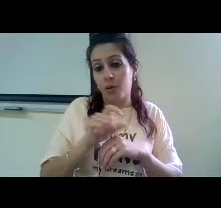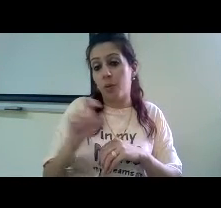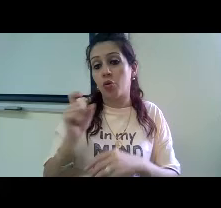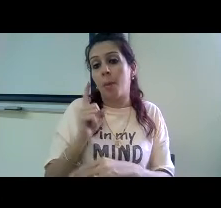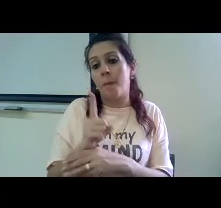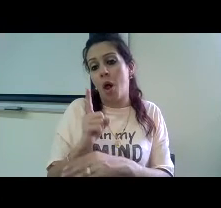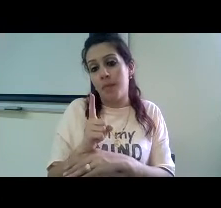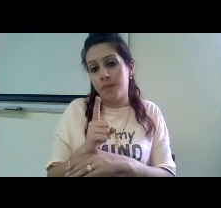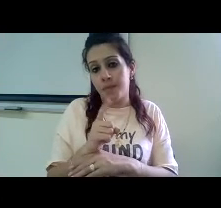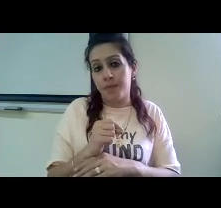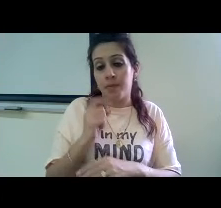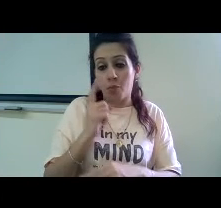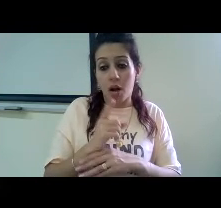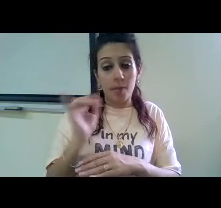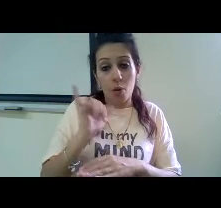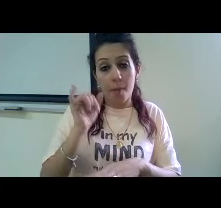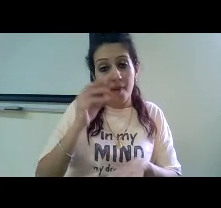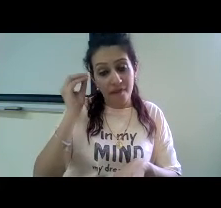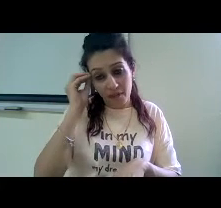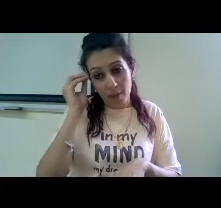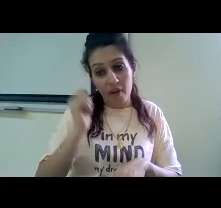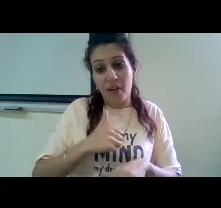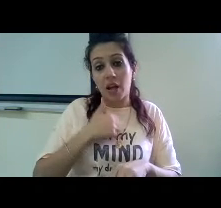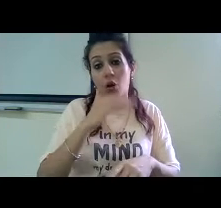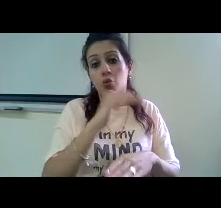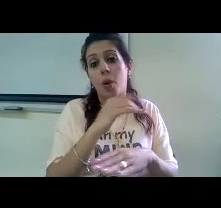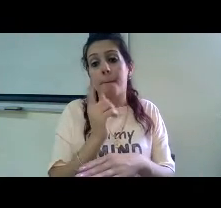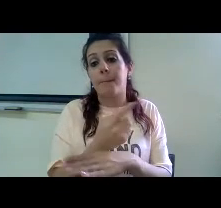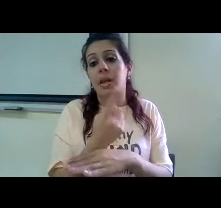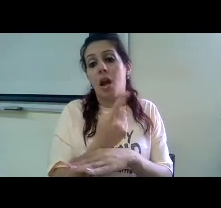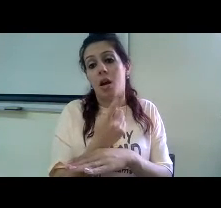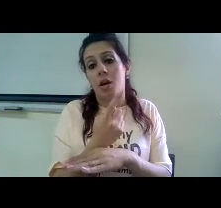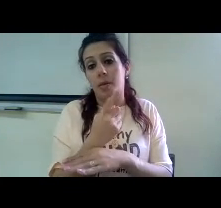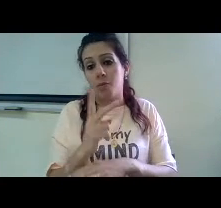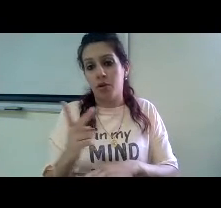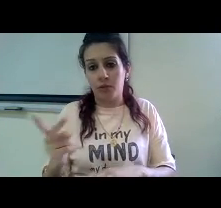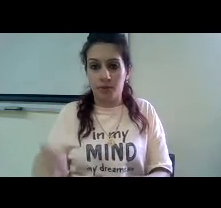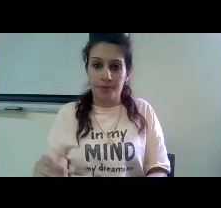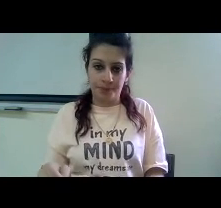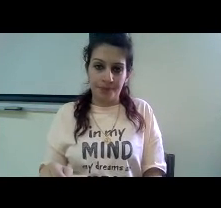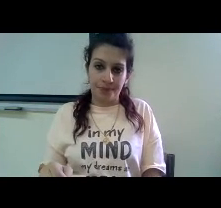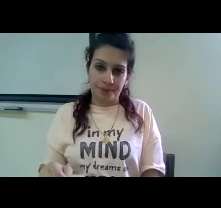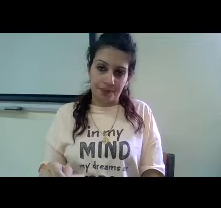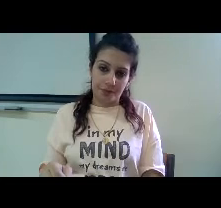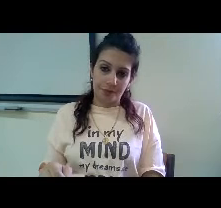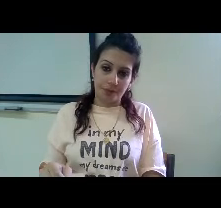the person who started school at the age of six and never left. It sounds like a joke, but this is true.